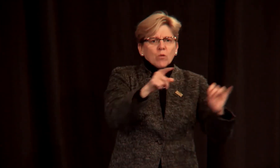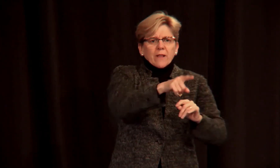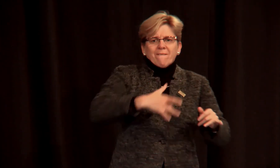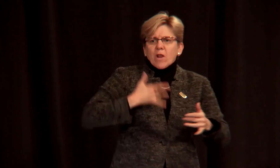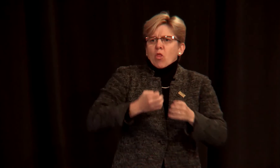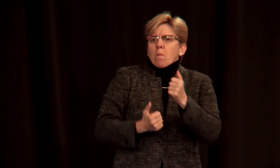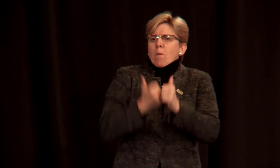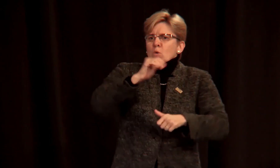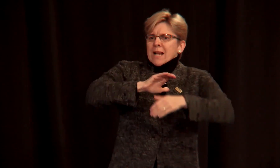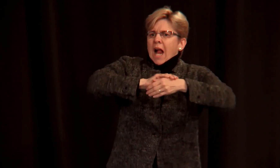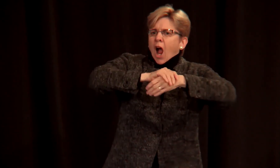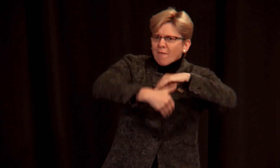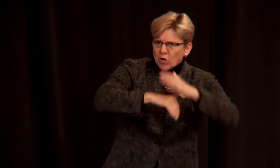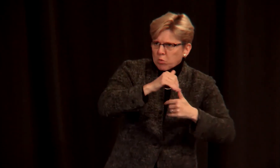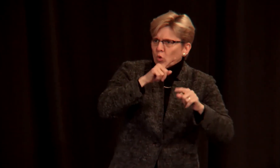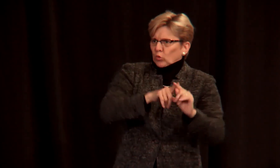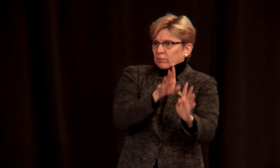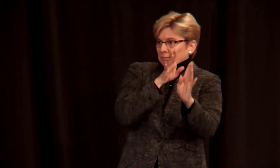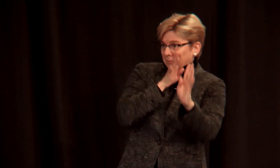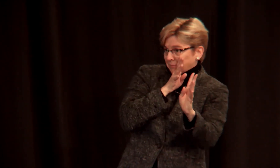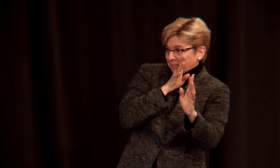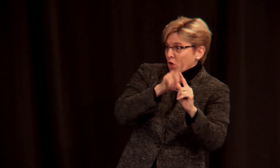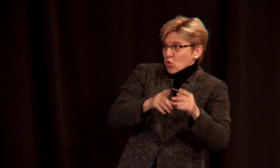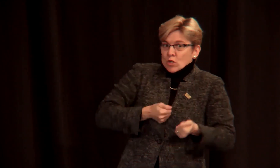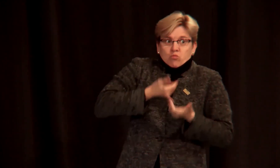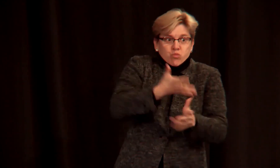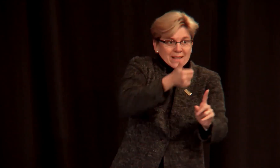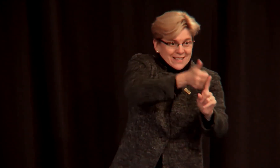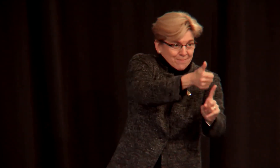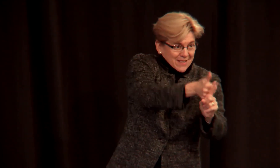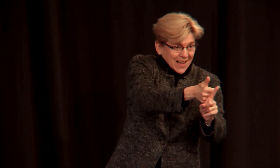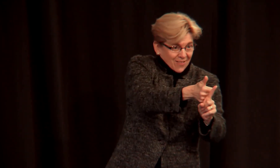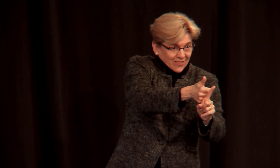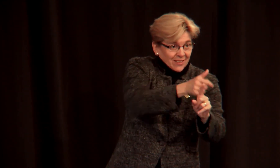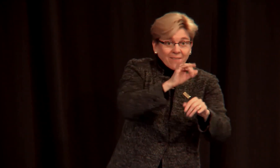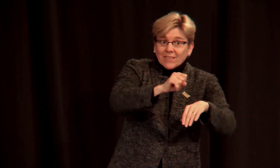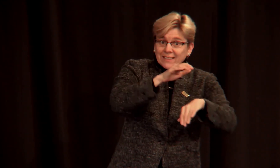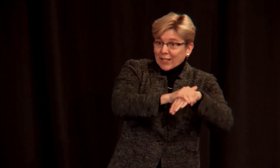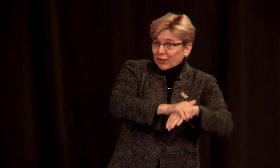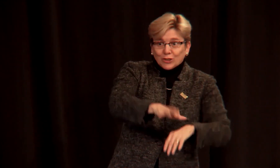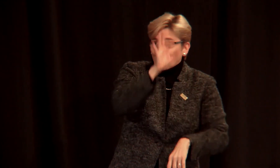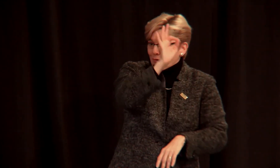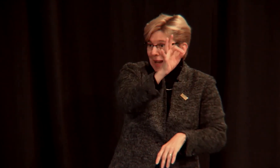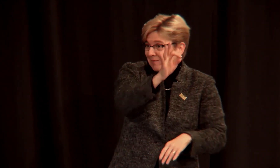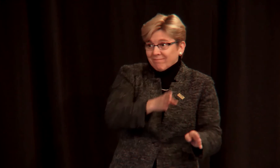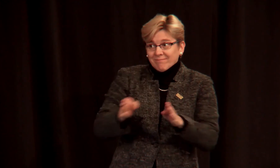comfortable with in order to express themselves. If that's spoken English, great.